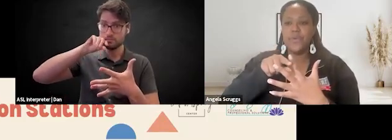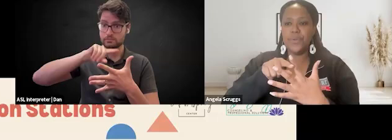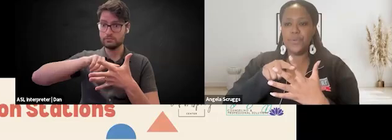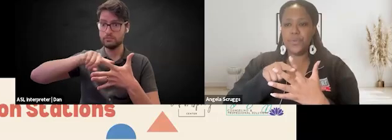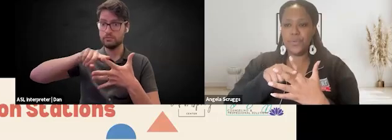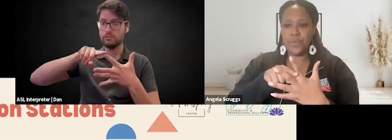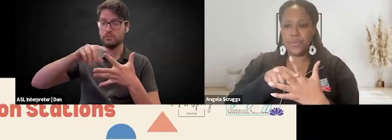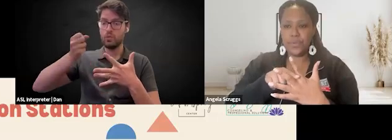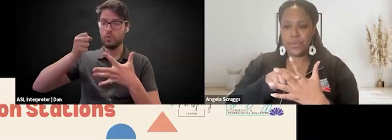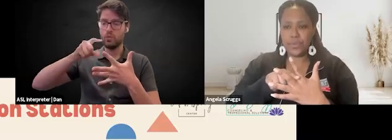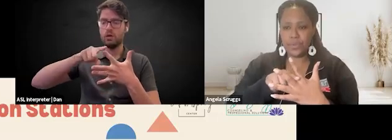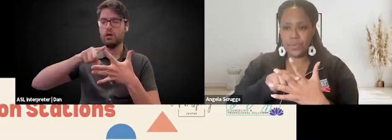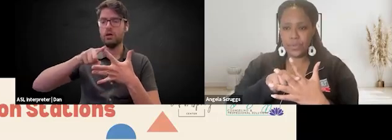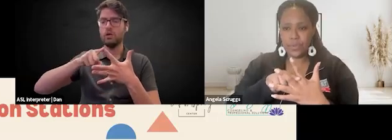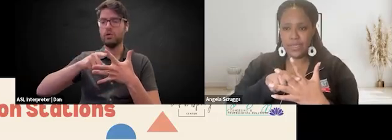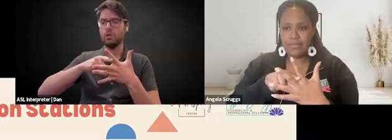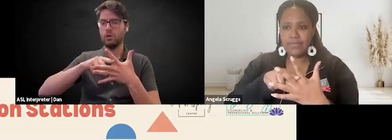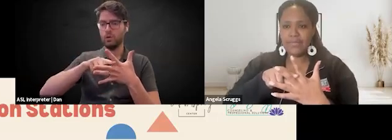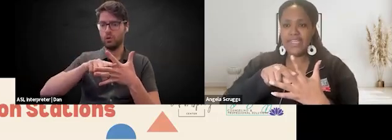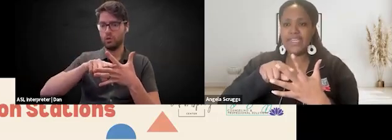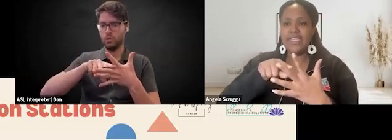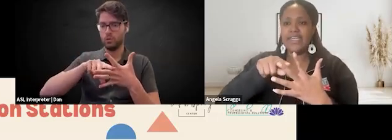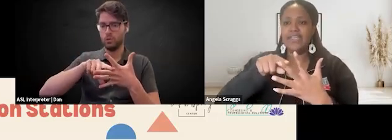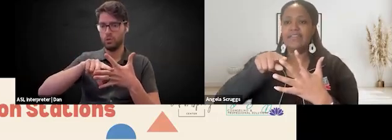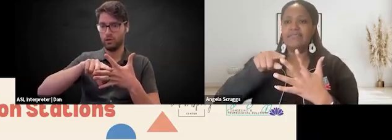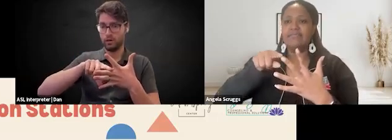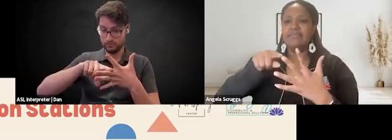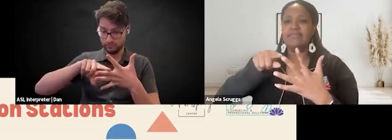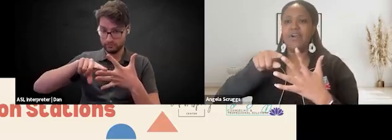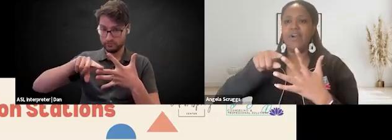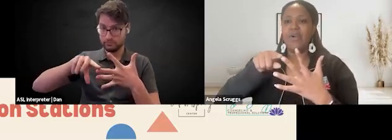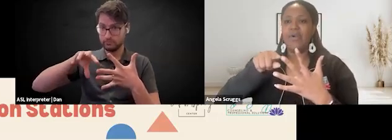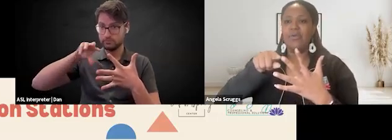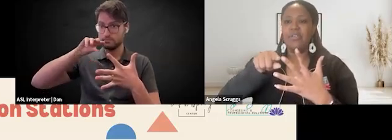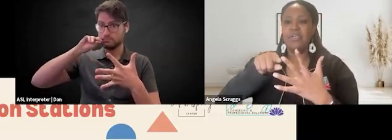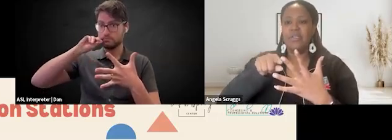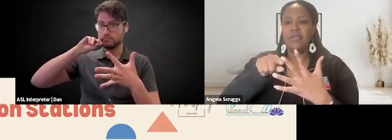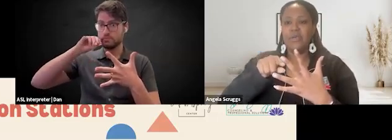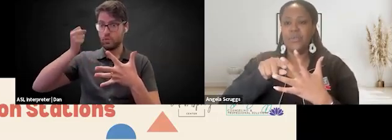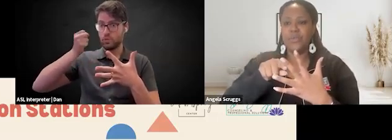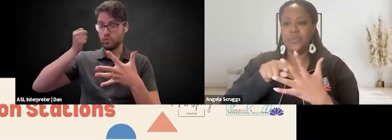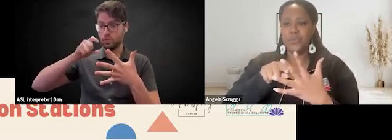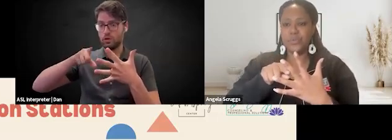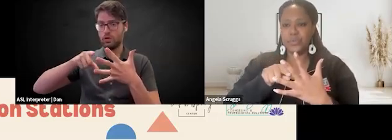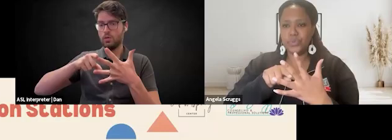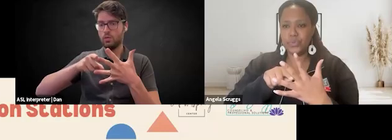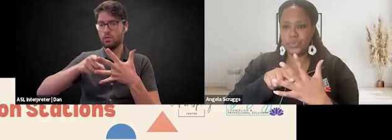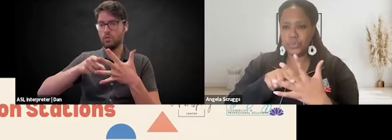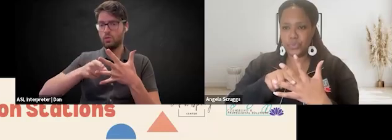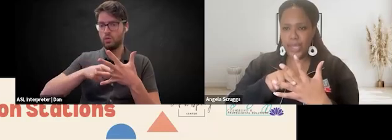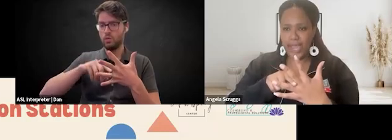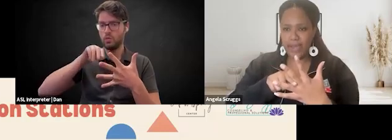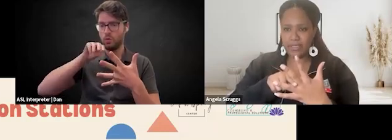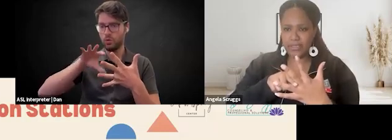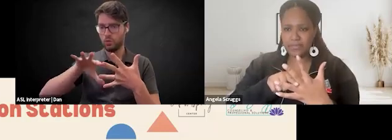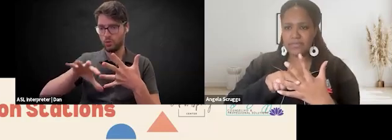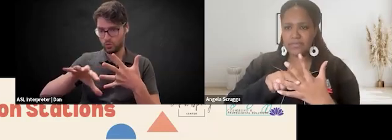(exhales) In. Hold. (exhales) Out.